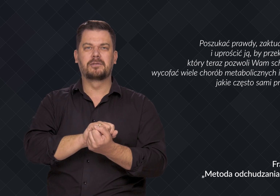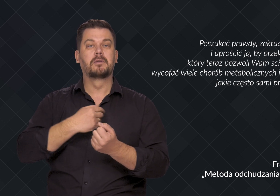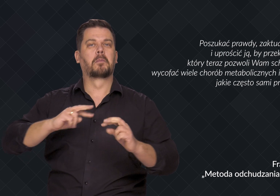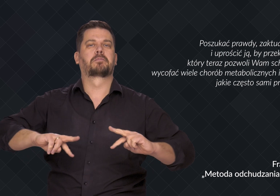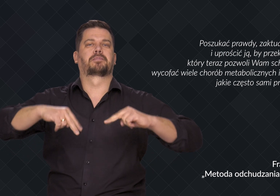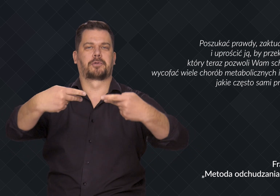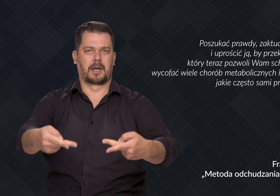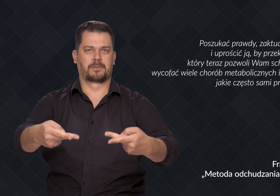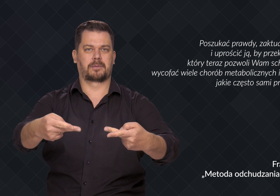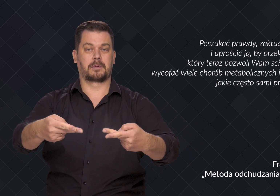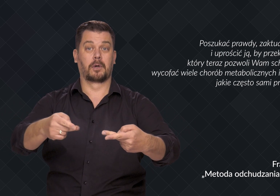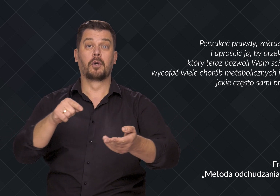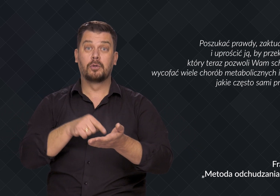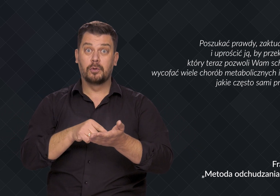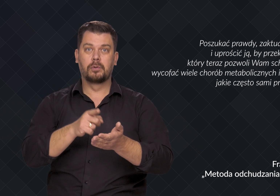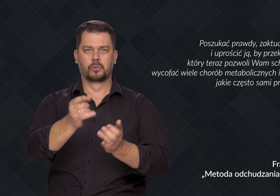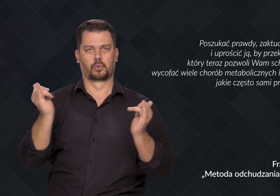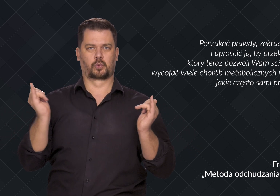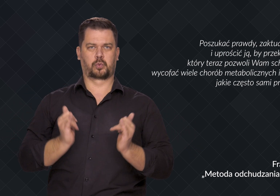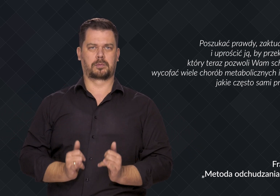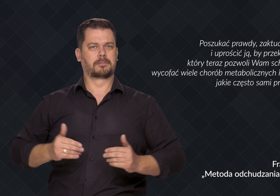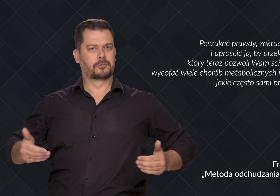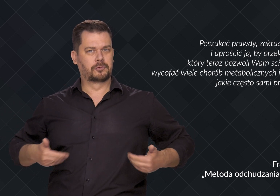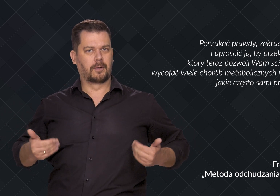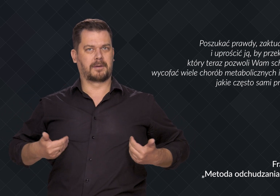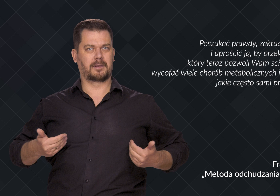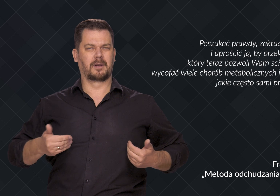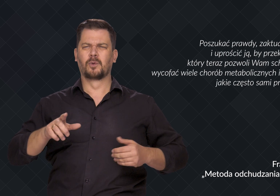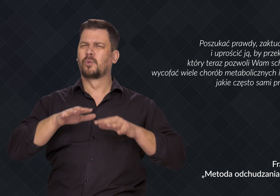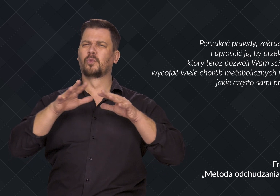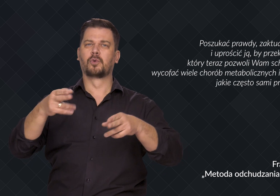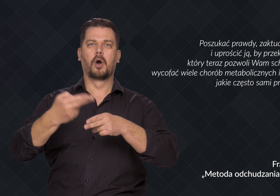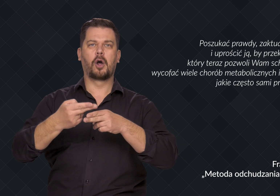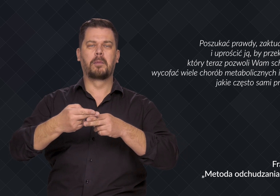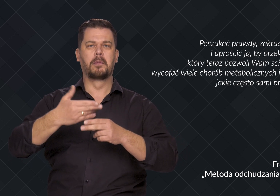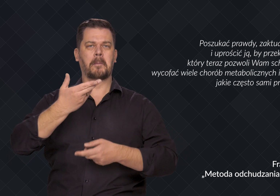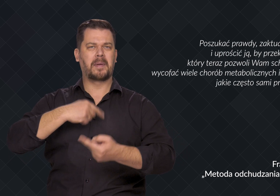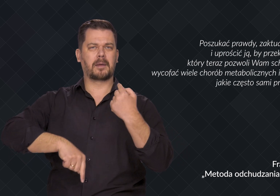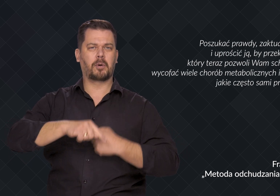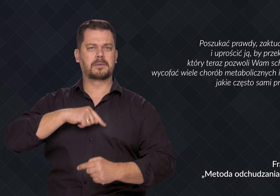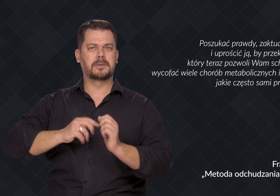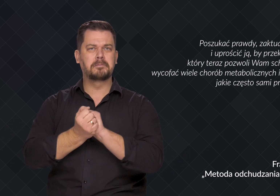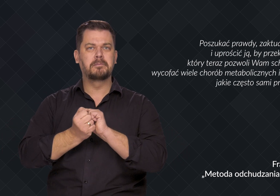and simplify it, to convey in a way that now allows you to lose weight healthily, retract many metabolic diseases